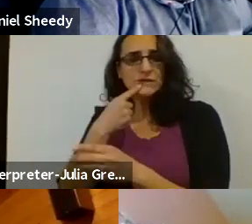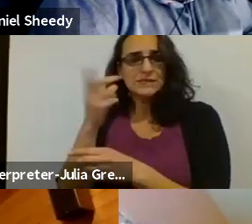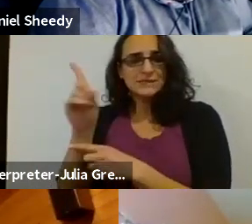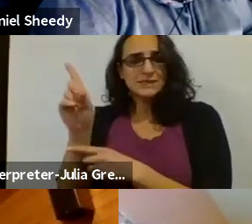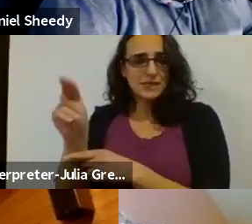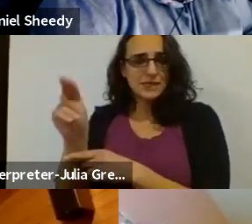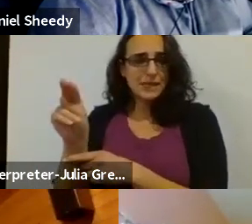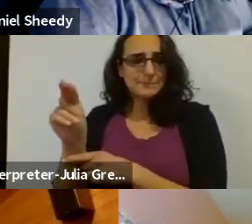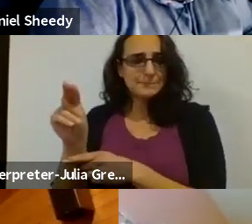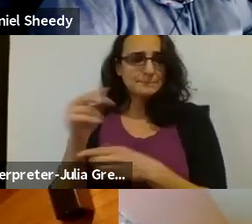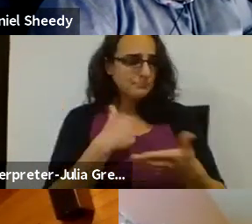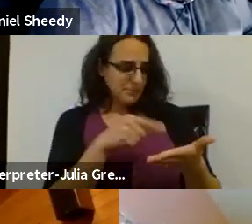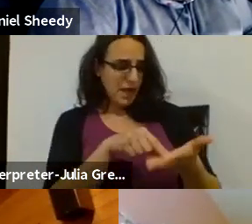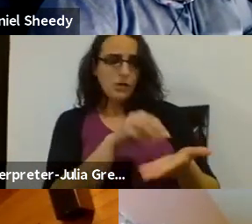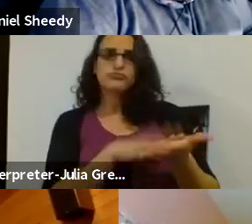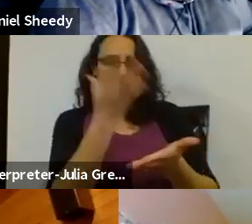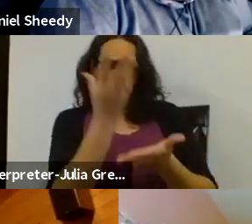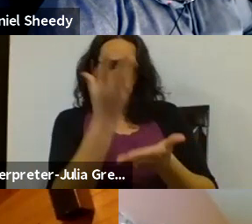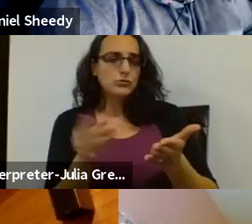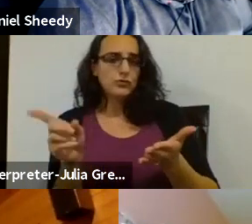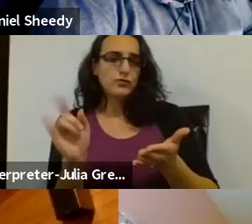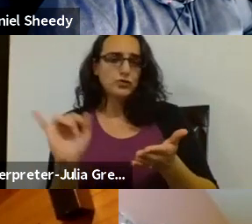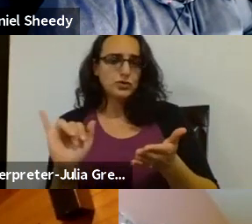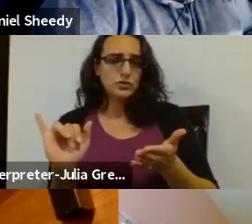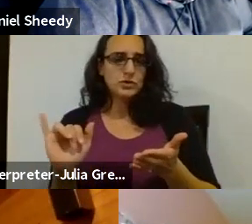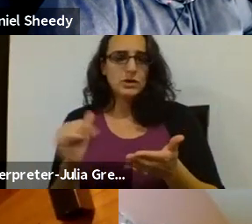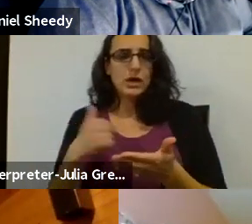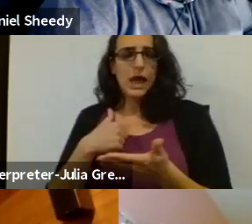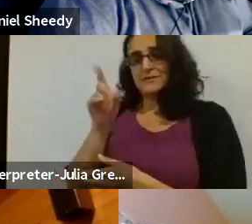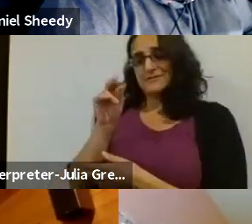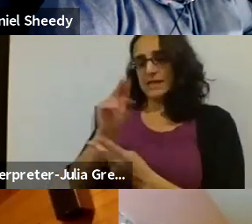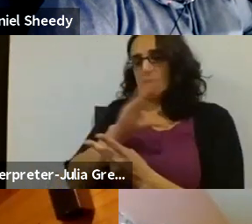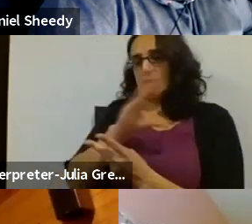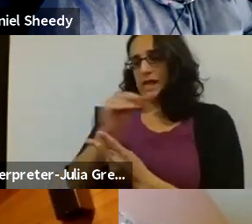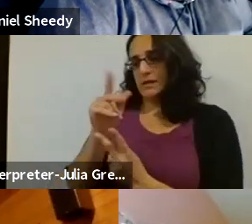Deniz Savas: I have her is not there for that either. Carolyn Gallagher: I have Dan and Kathleen absent for the 17